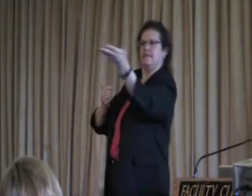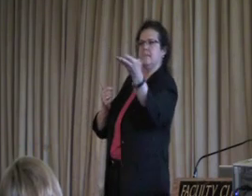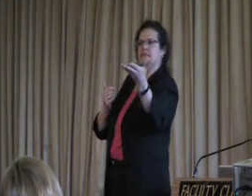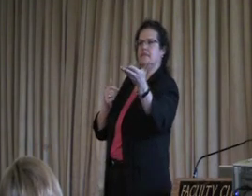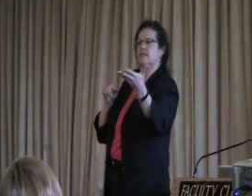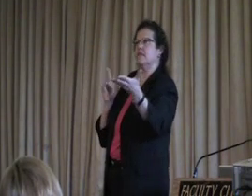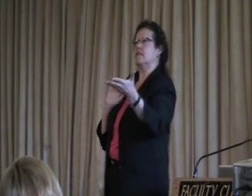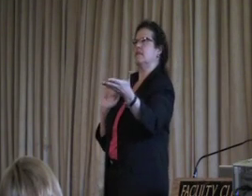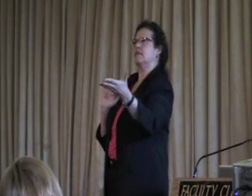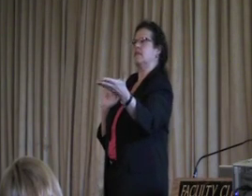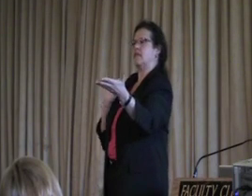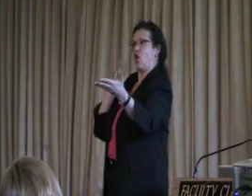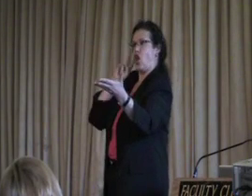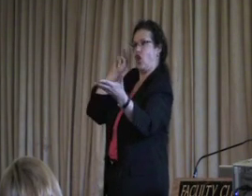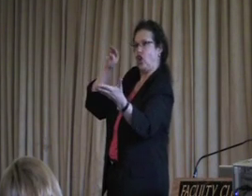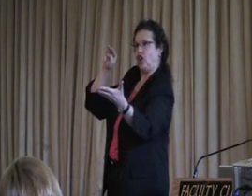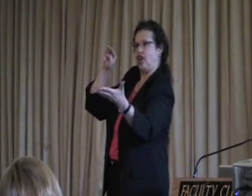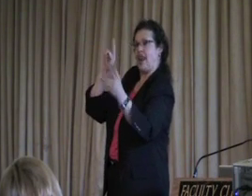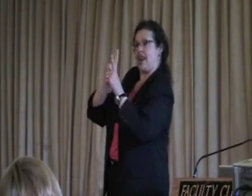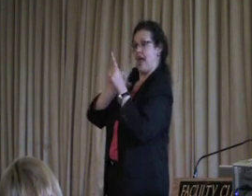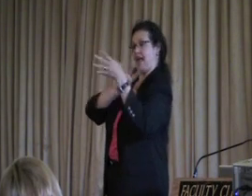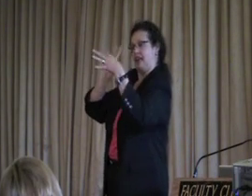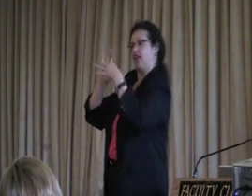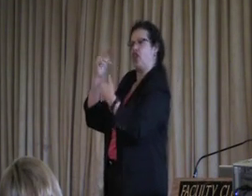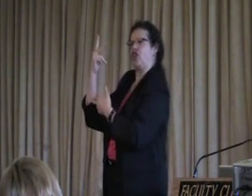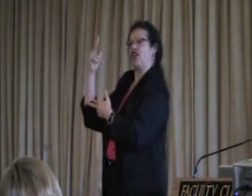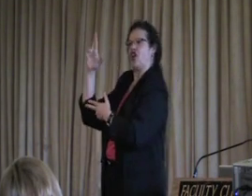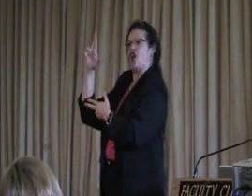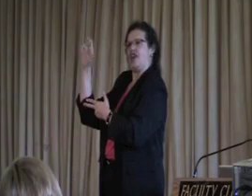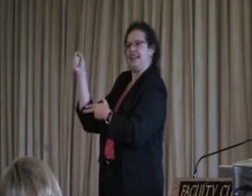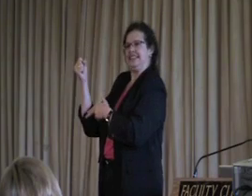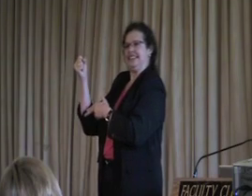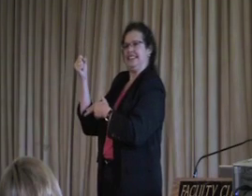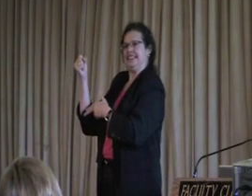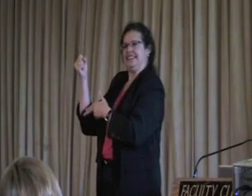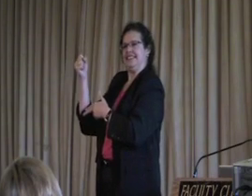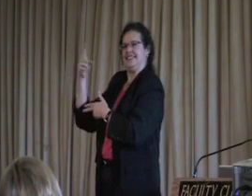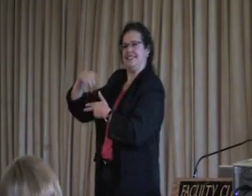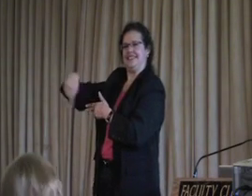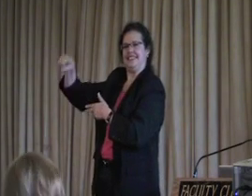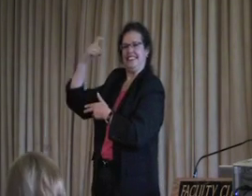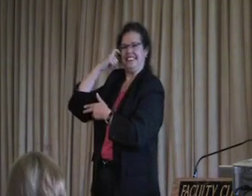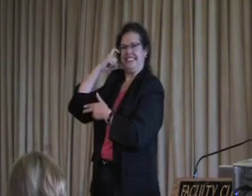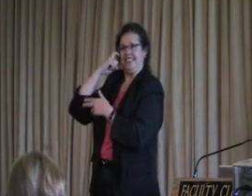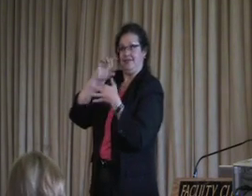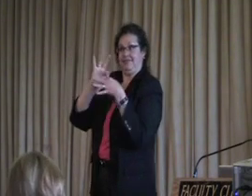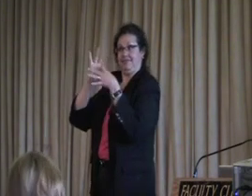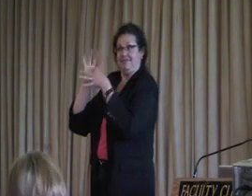you think of deaf people, they often are in a place of solitude, and now I want you to